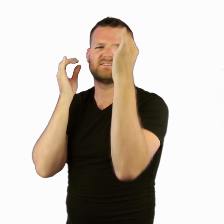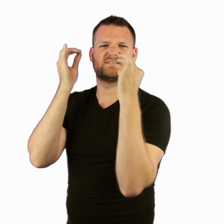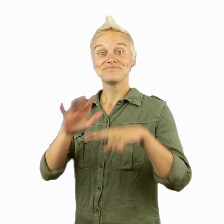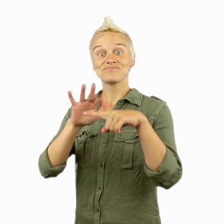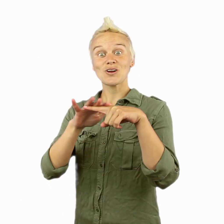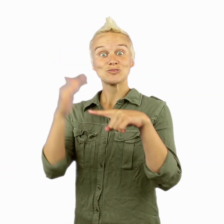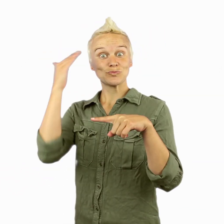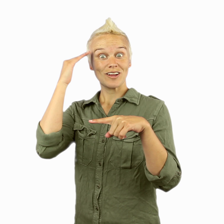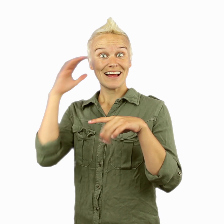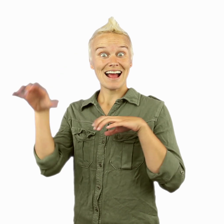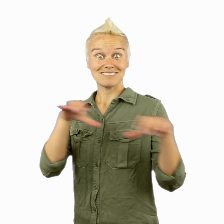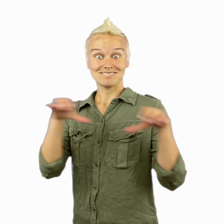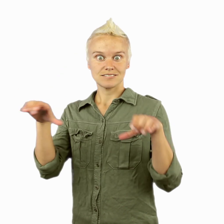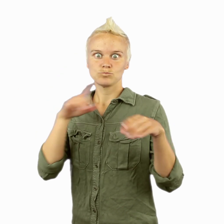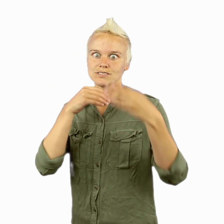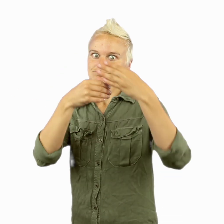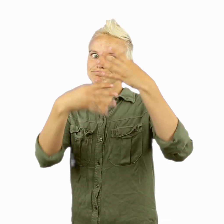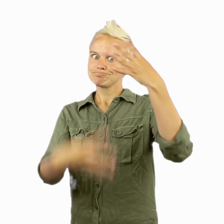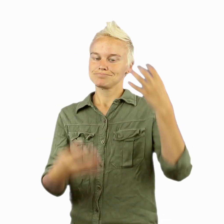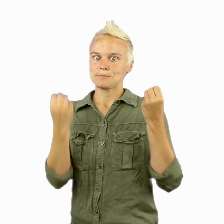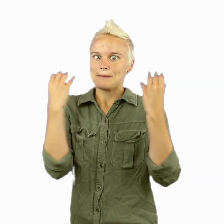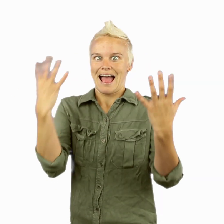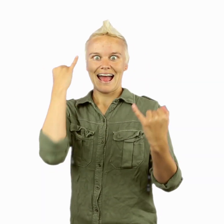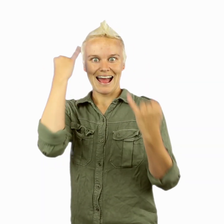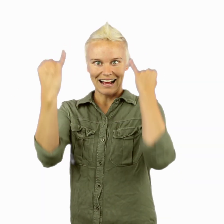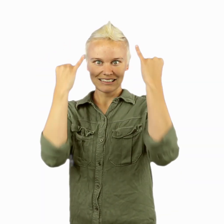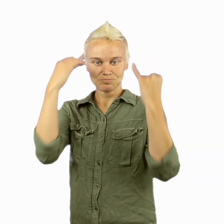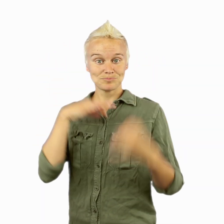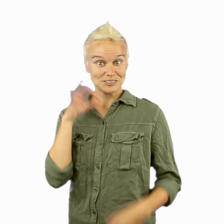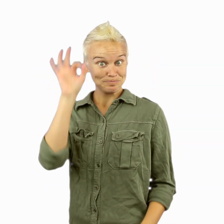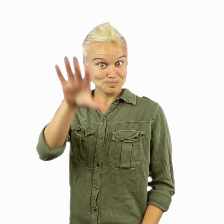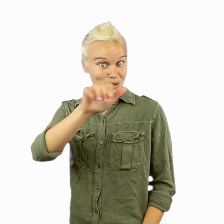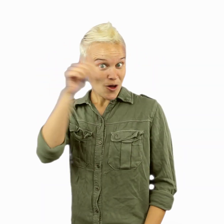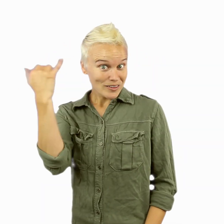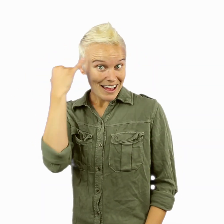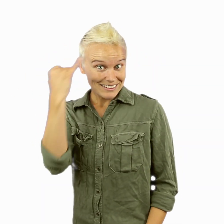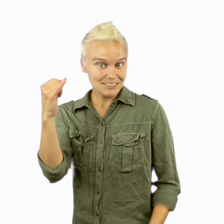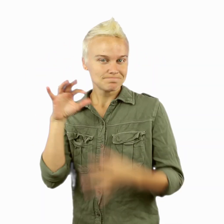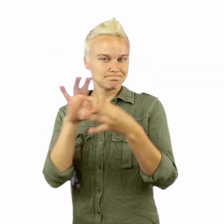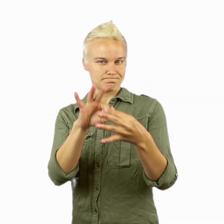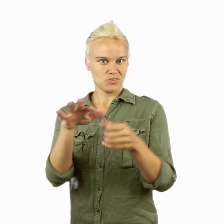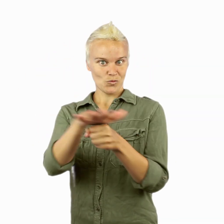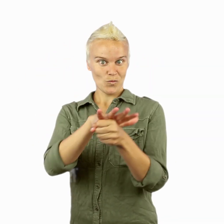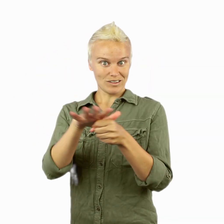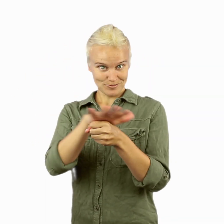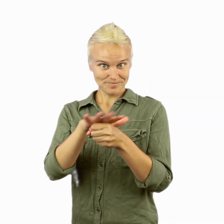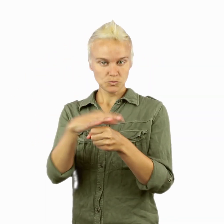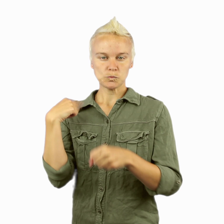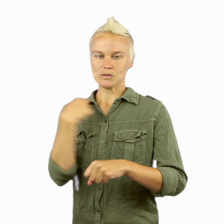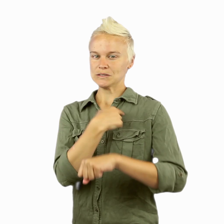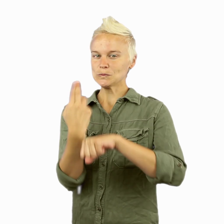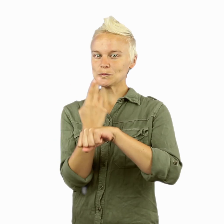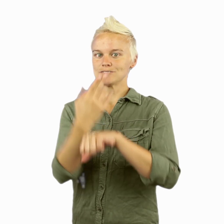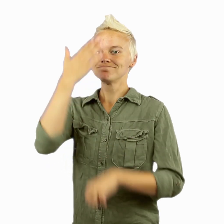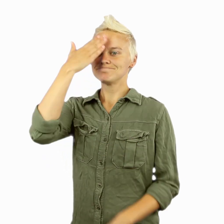There are a number of other phonological awareness activities that can be used. One idea incorporates the location parameter.